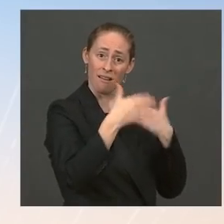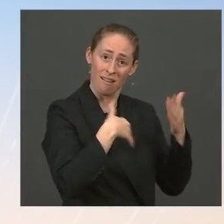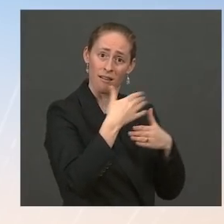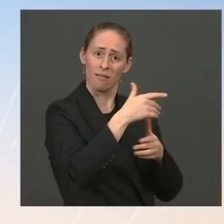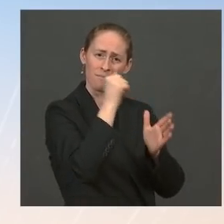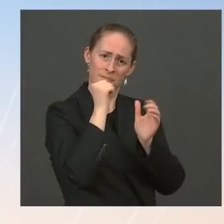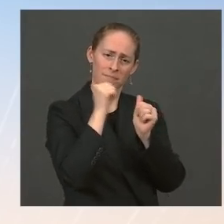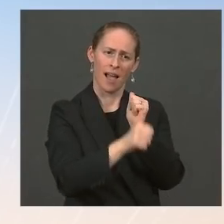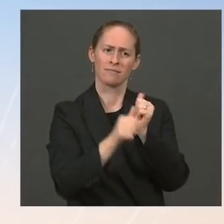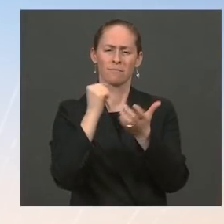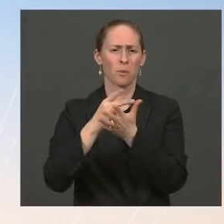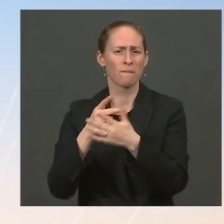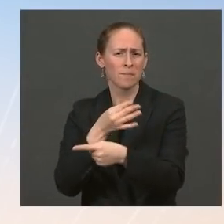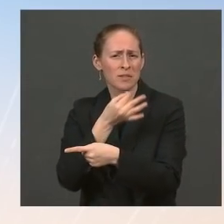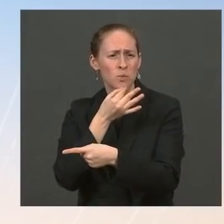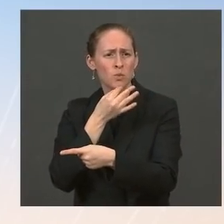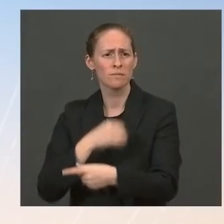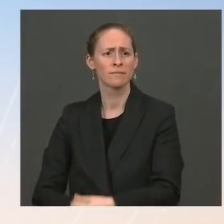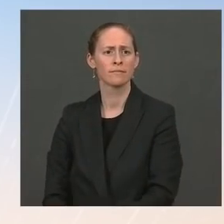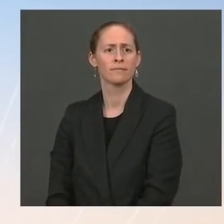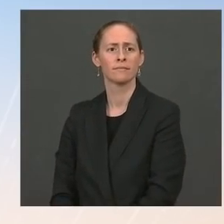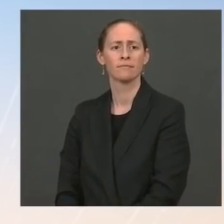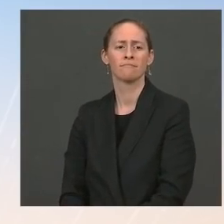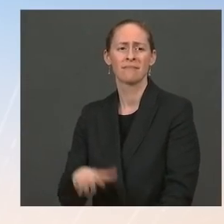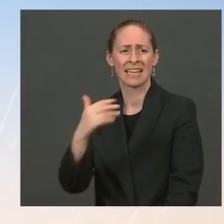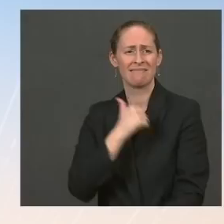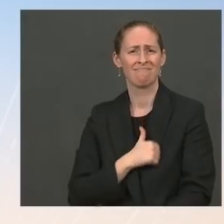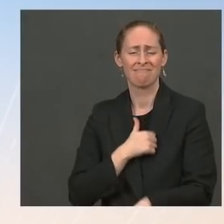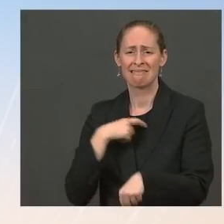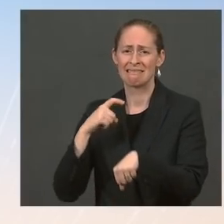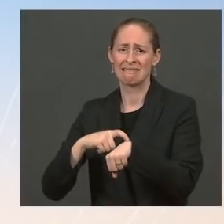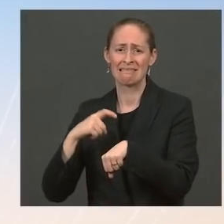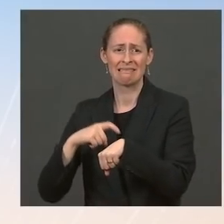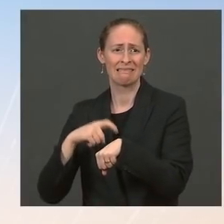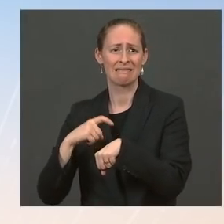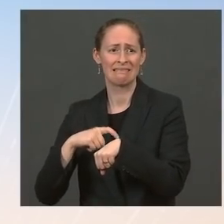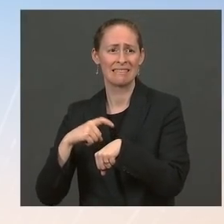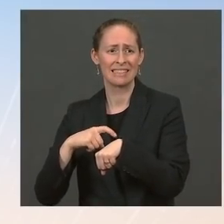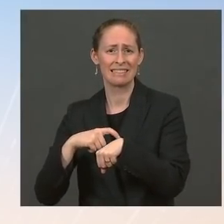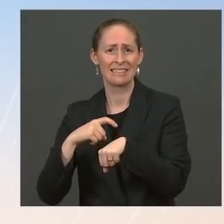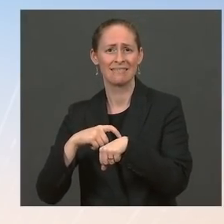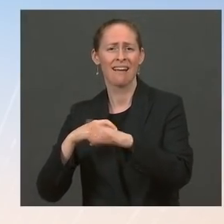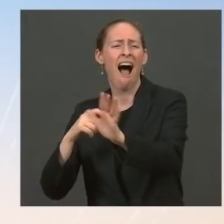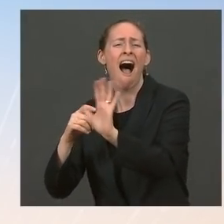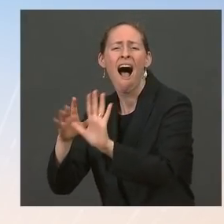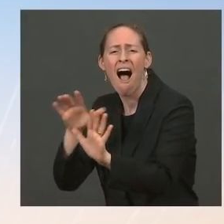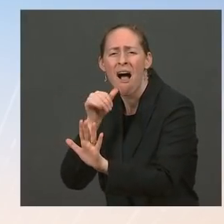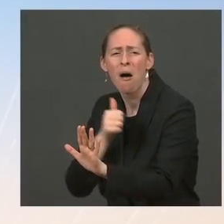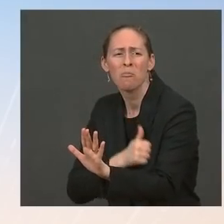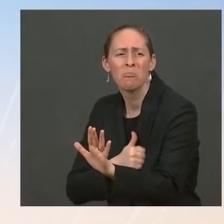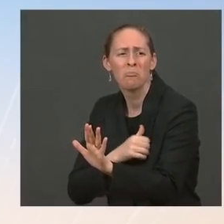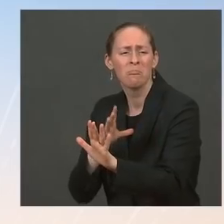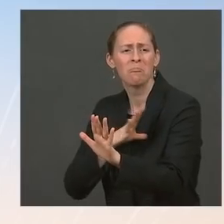for an update on Fed timing? I know that it's still -- Ms. Psaki: You don't have to -- you don't have to apologize. It's okay. It's an important topic. The Press: The Canadians are in the building;